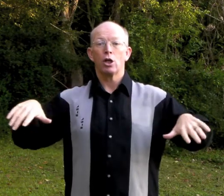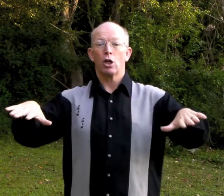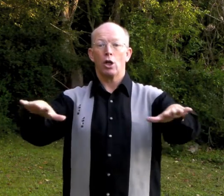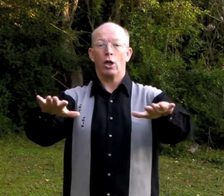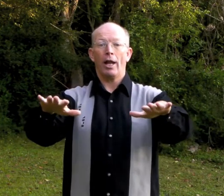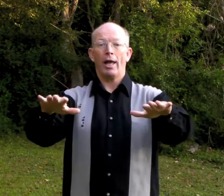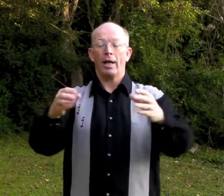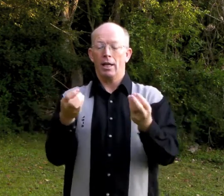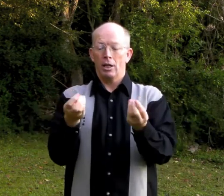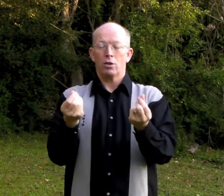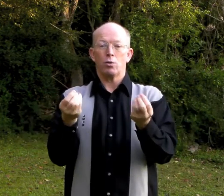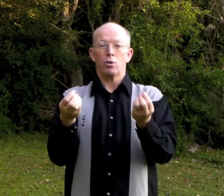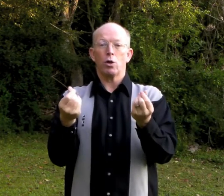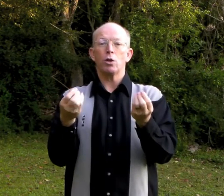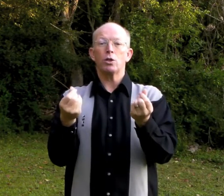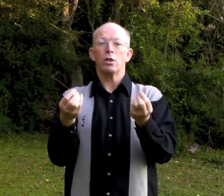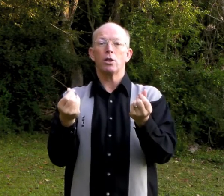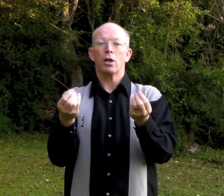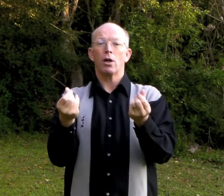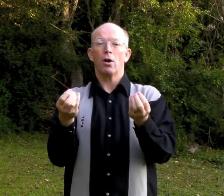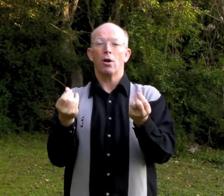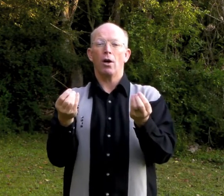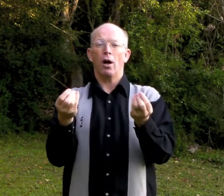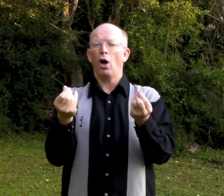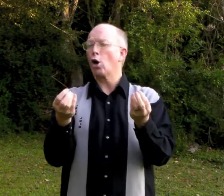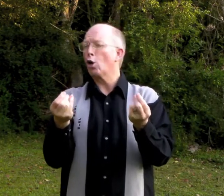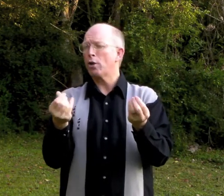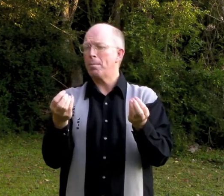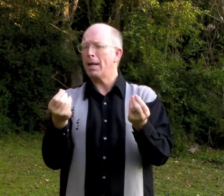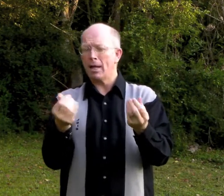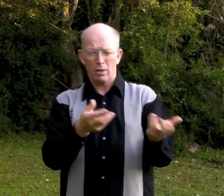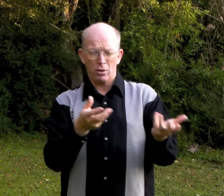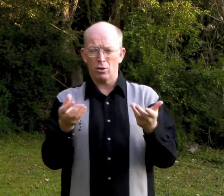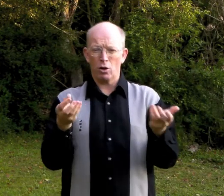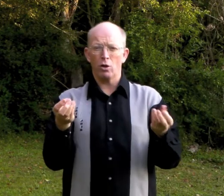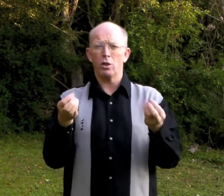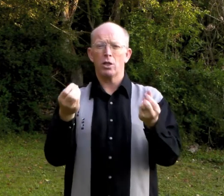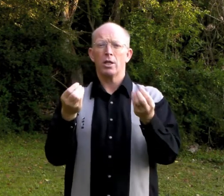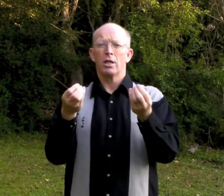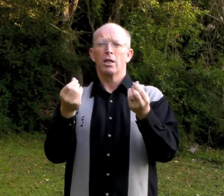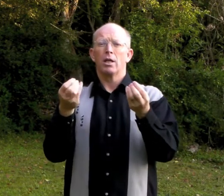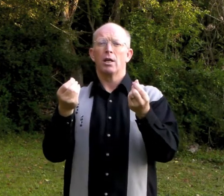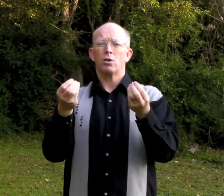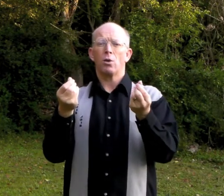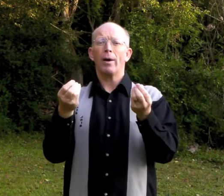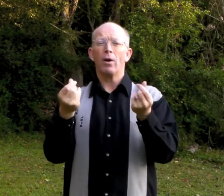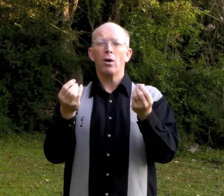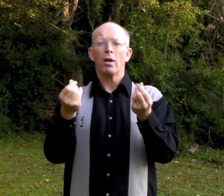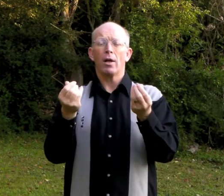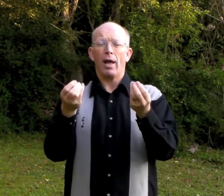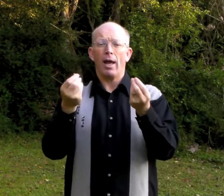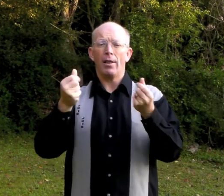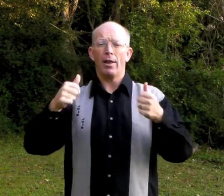So, DIRT, or EARTH meaning DIRT or SOIL.